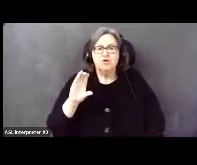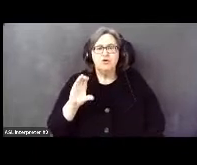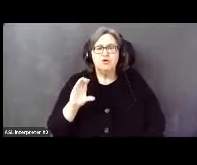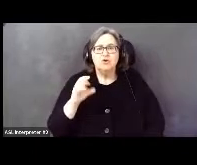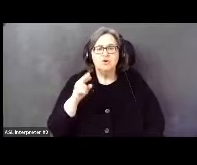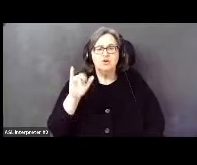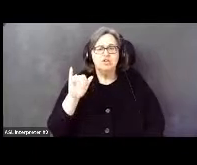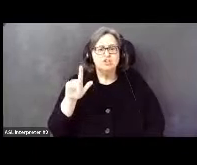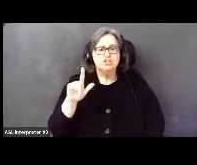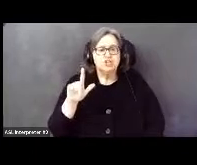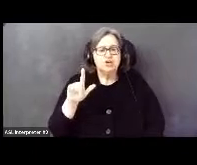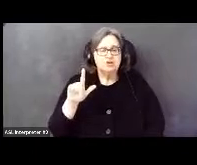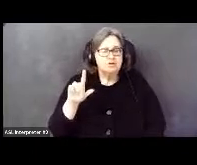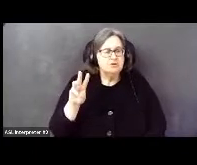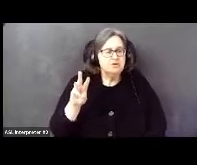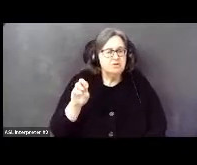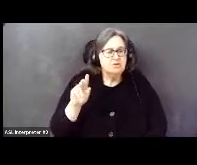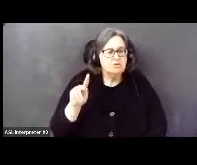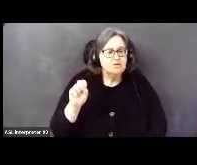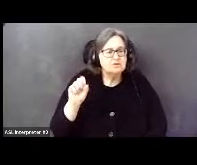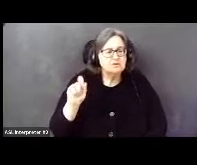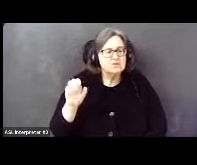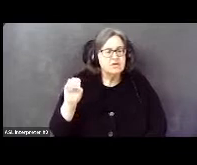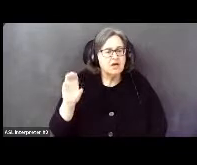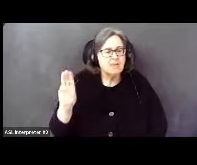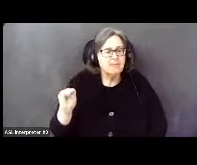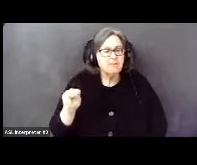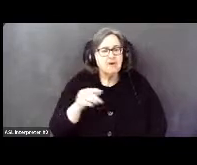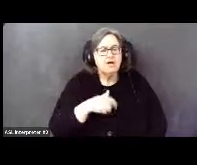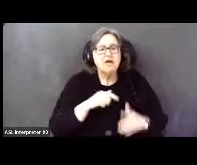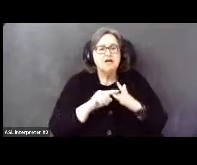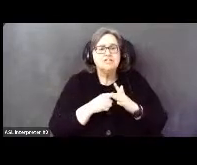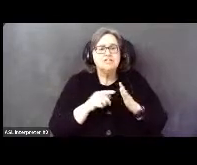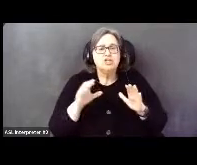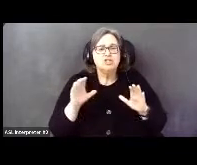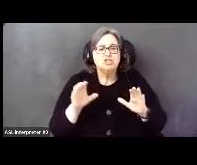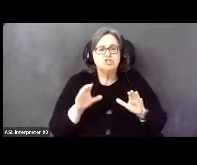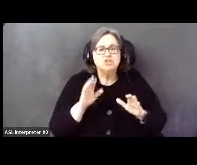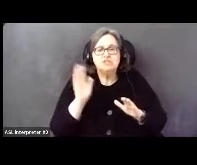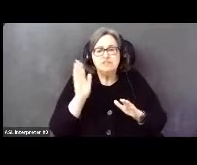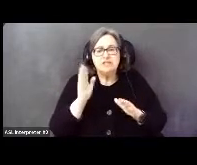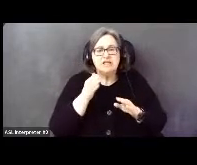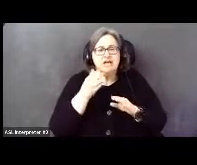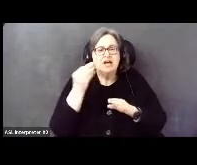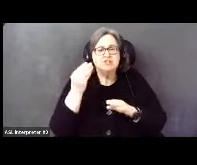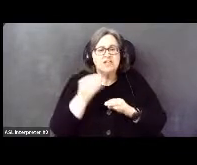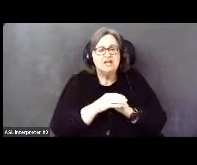I started the map as I was speaking outside of Texas and having more and more input. I